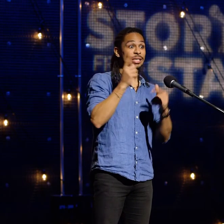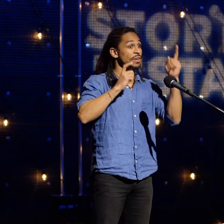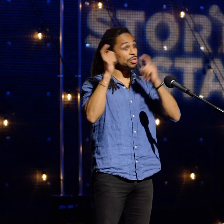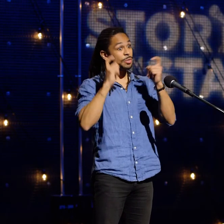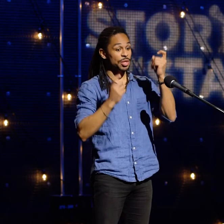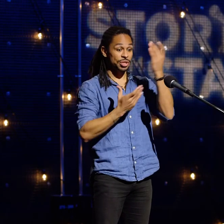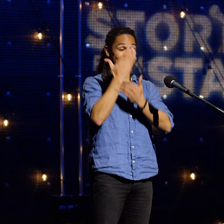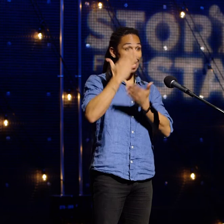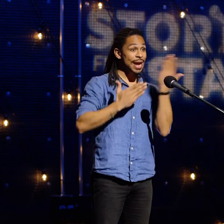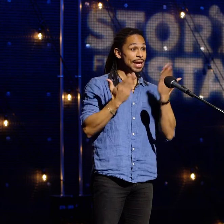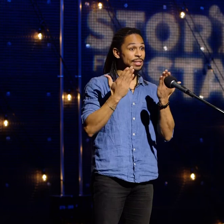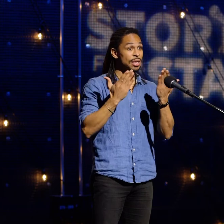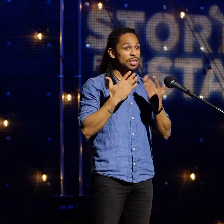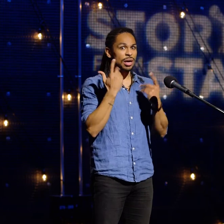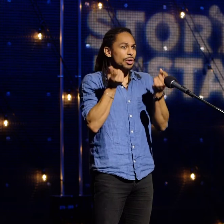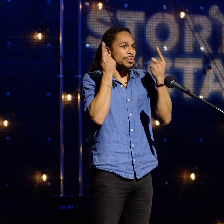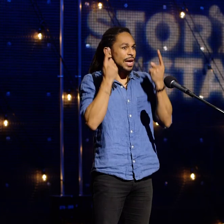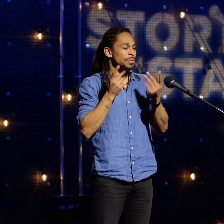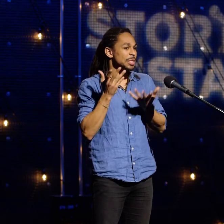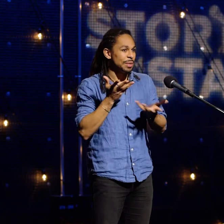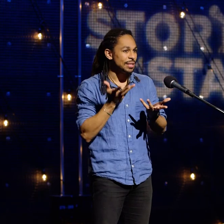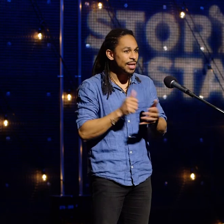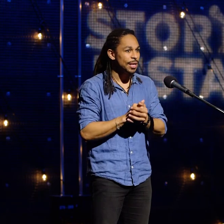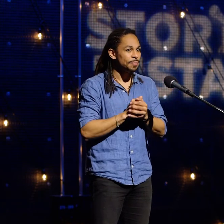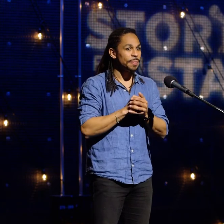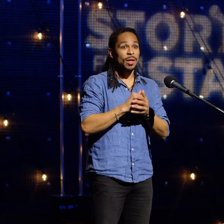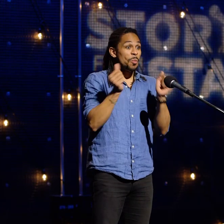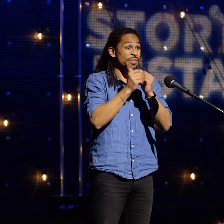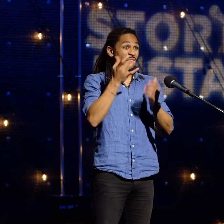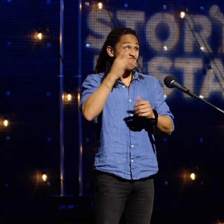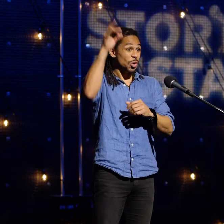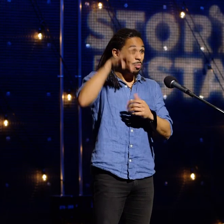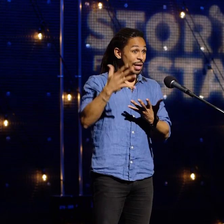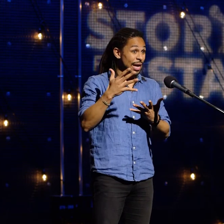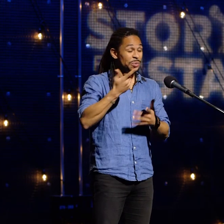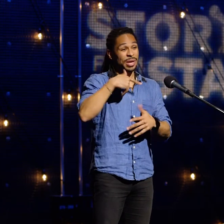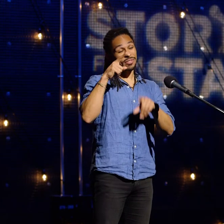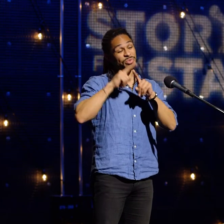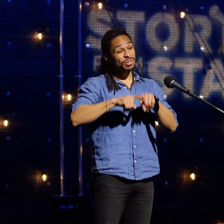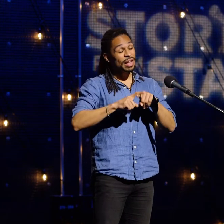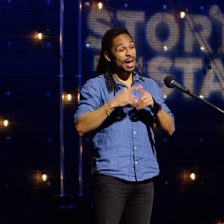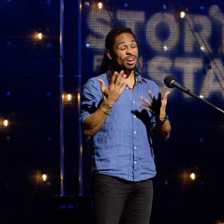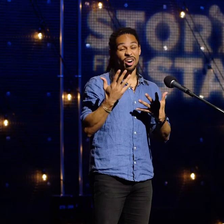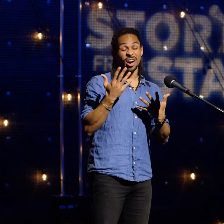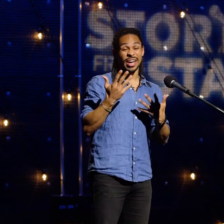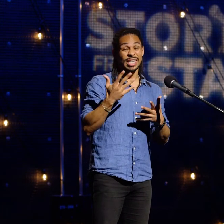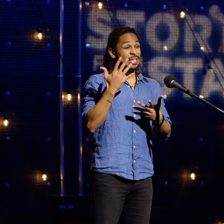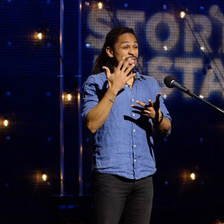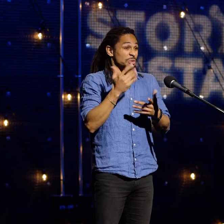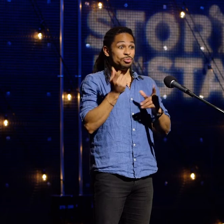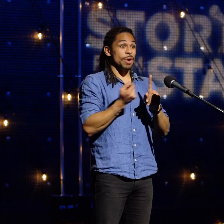"facial expressions, and hands to understand what's being said. "Without the dome light, we have to rely on